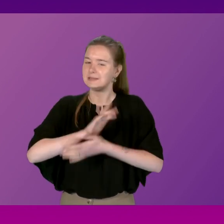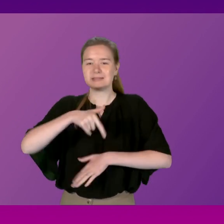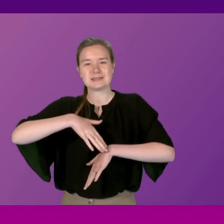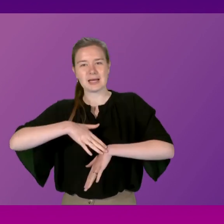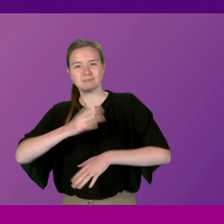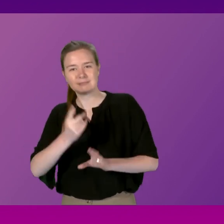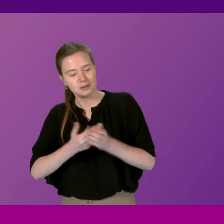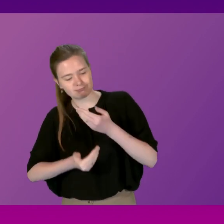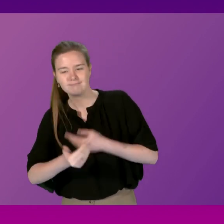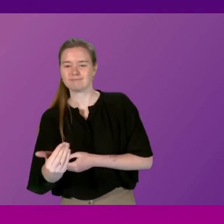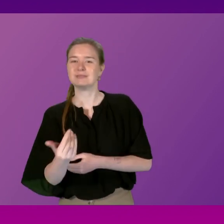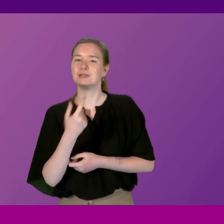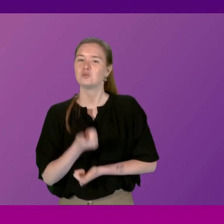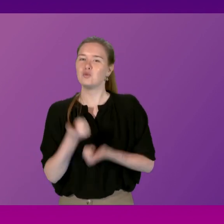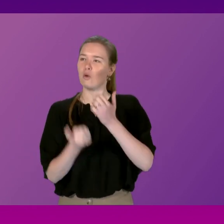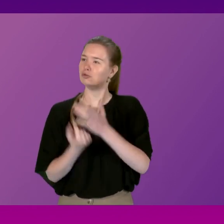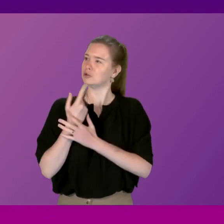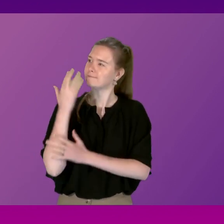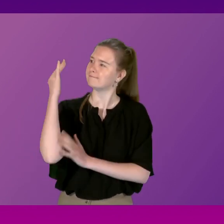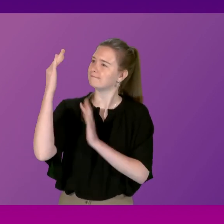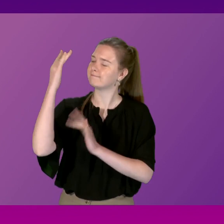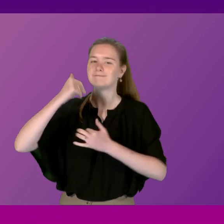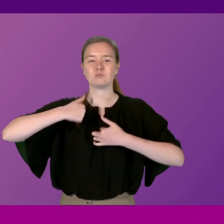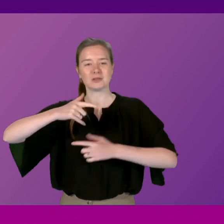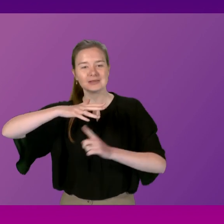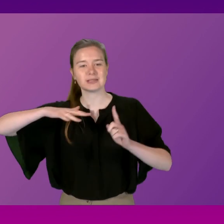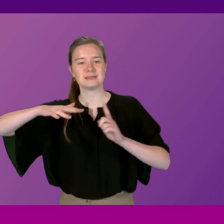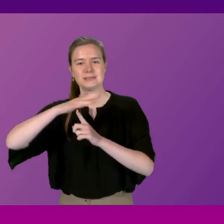year, it is a good opportunity to reflect on where we are as a society—as humans across